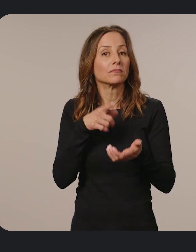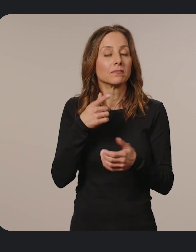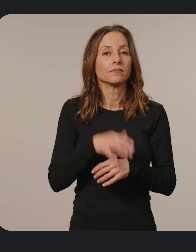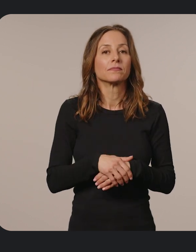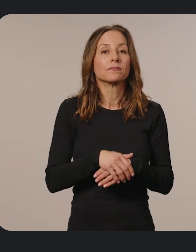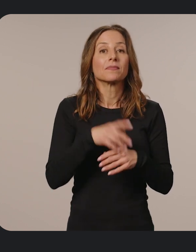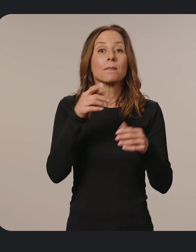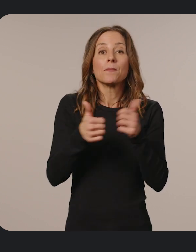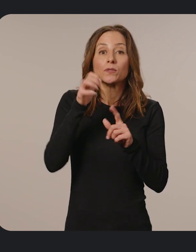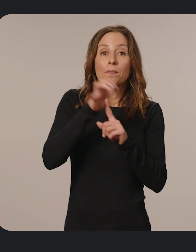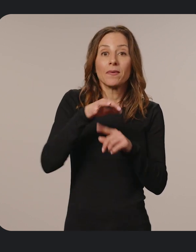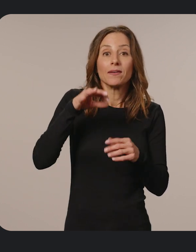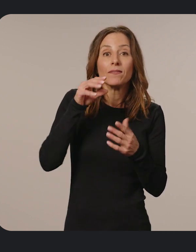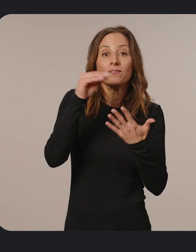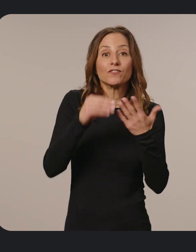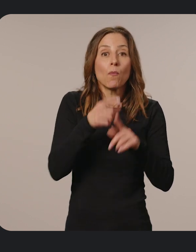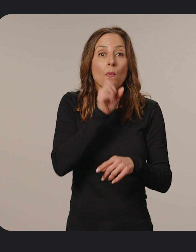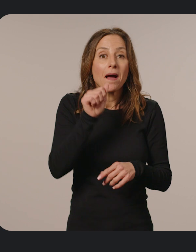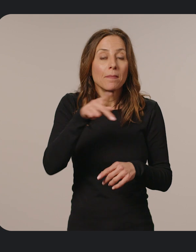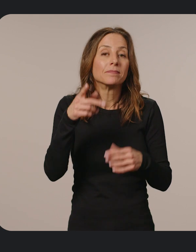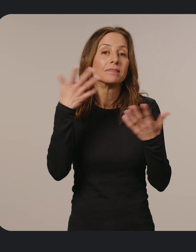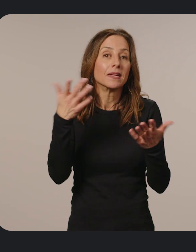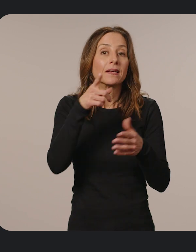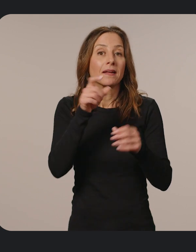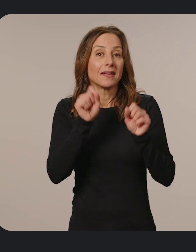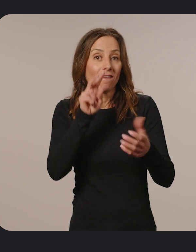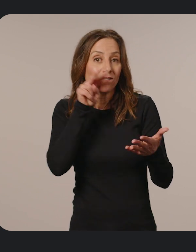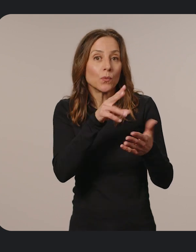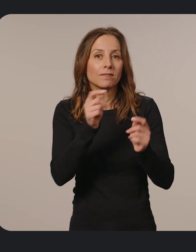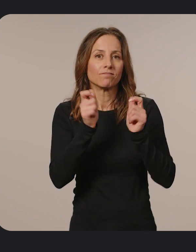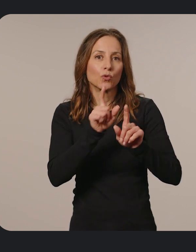And the most popular features of the old app, such as being able to view and instantly reply to reviews,